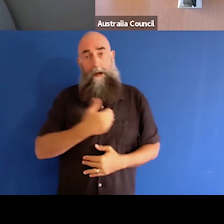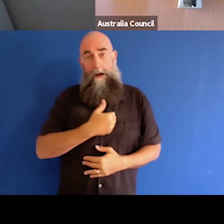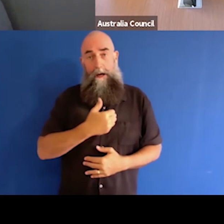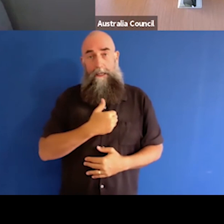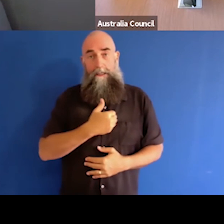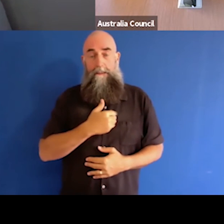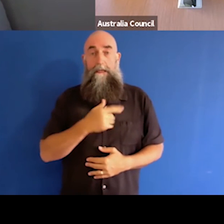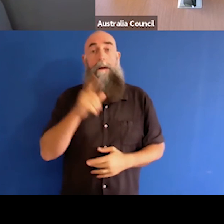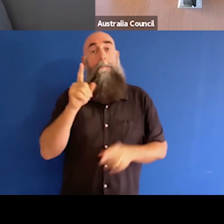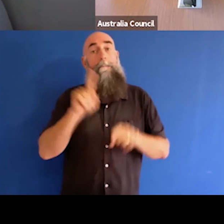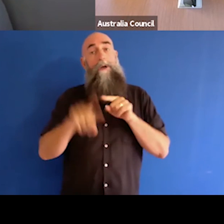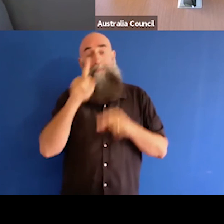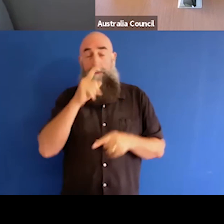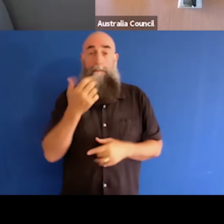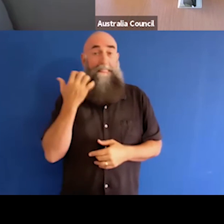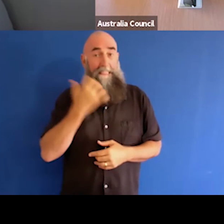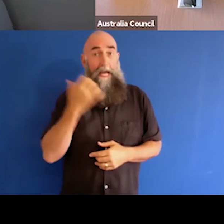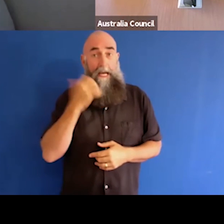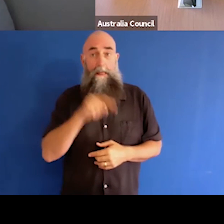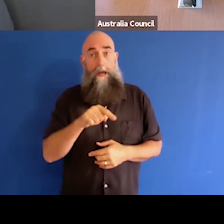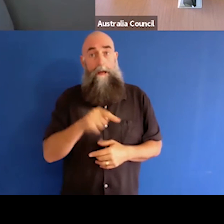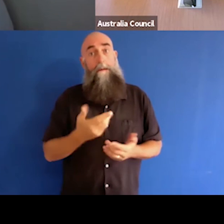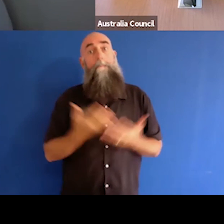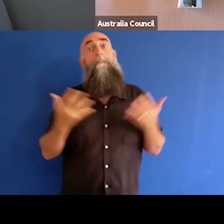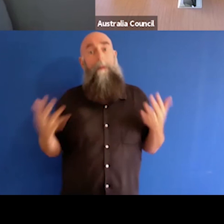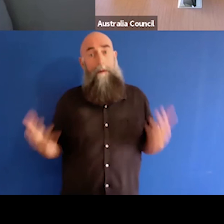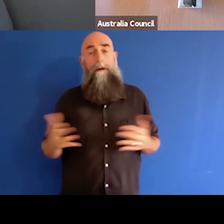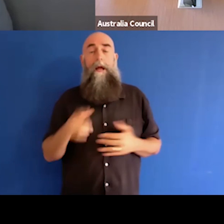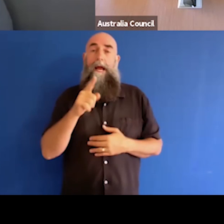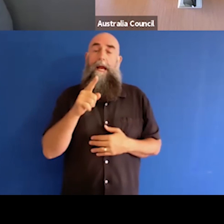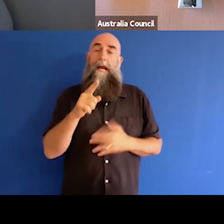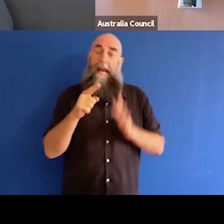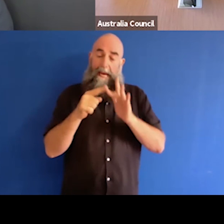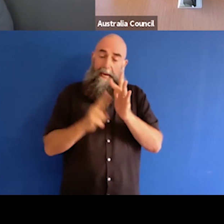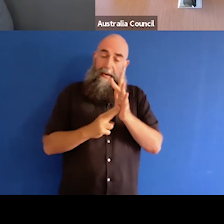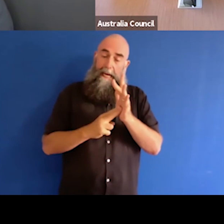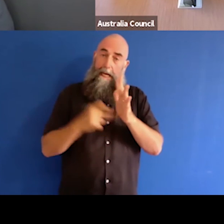But think about it in the sense that in kind is something that has contributed to your project